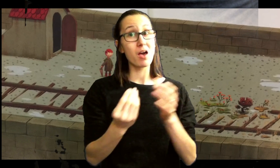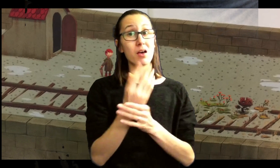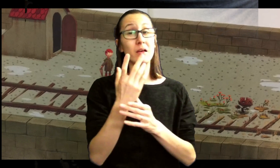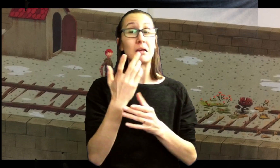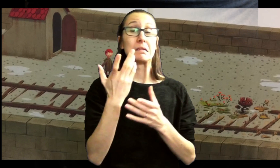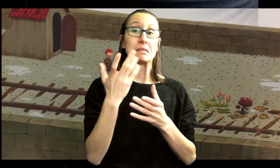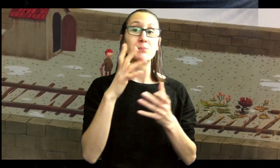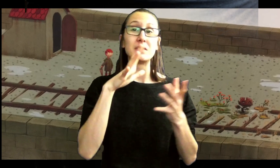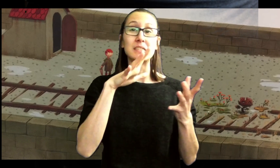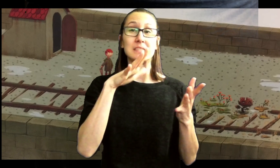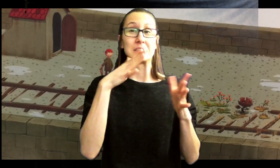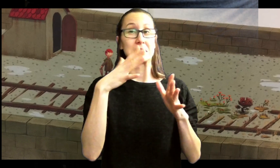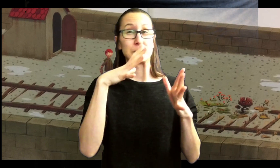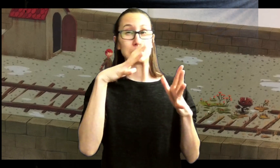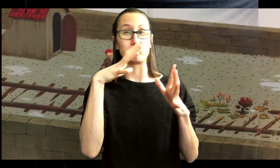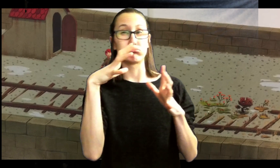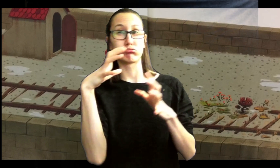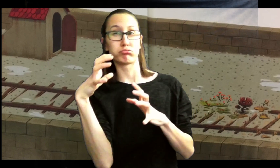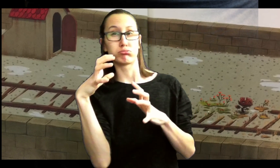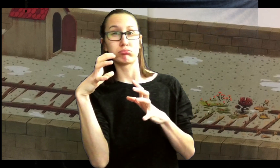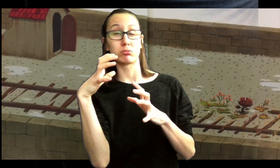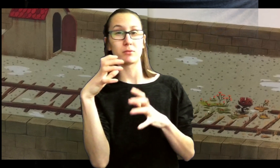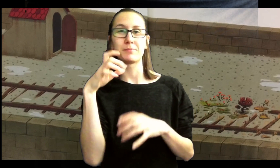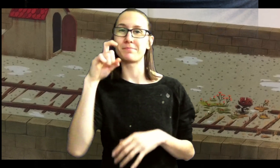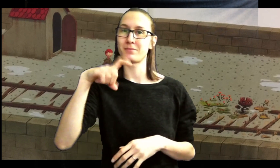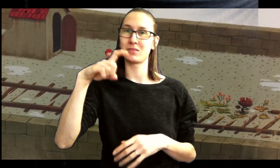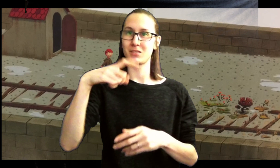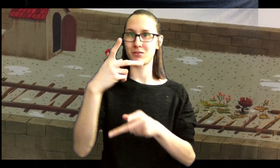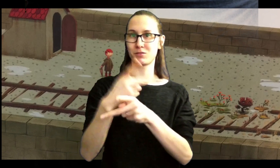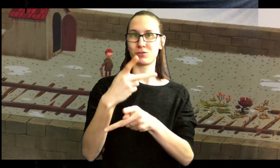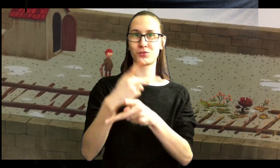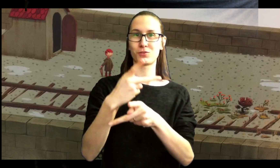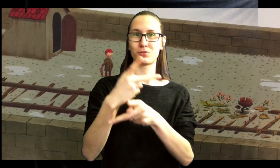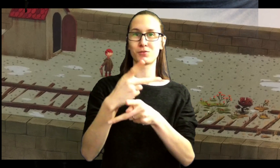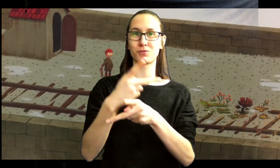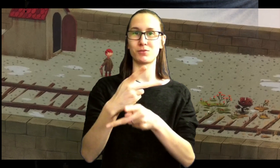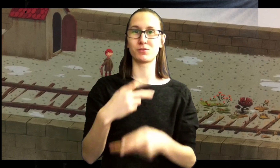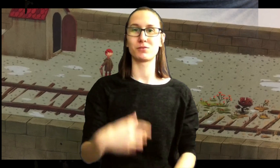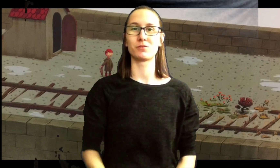that the plants were dying. They needed a gardener.